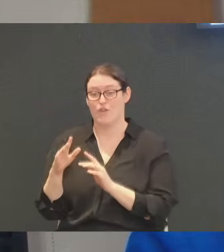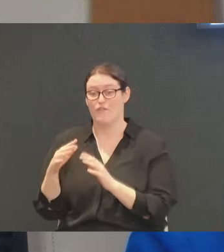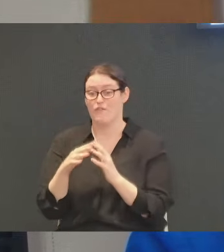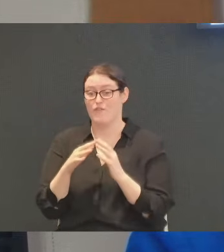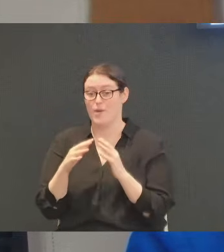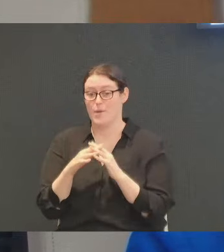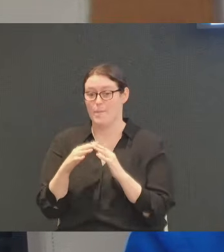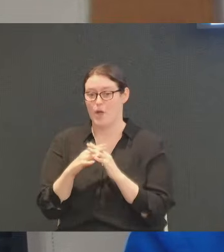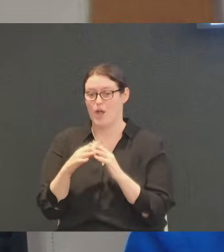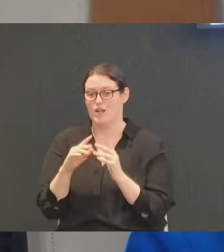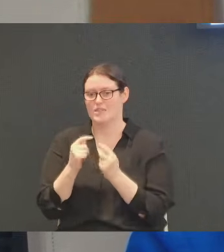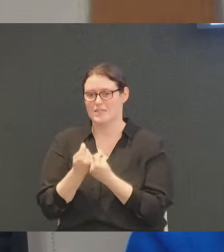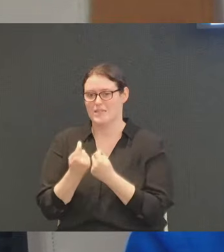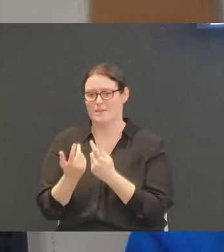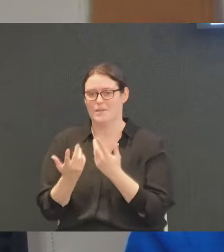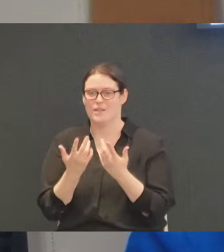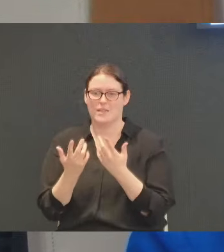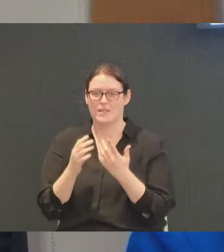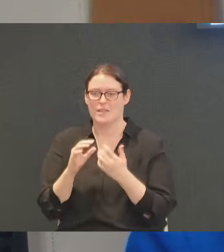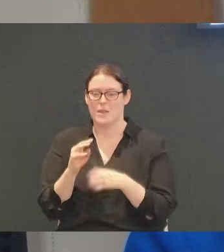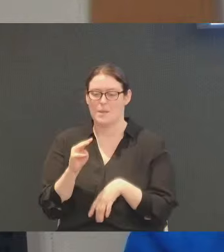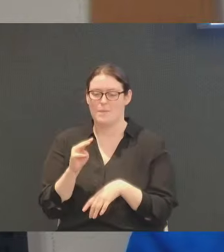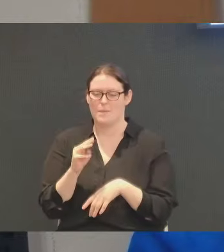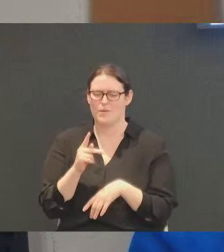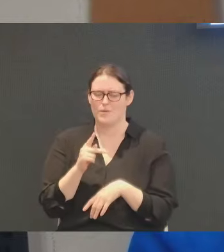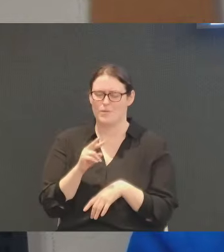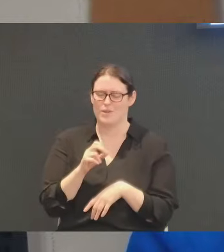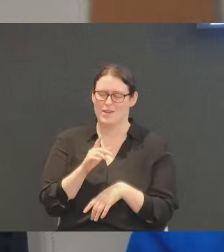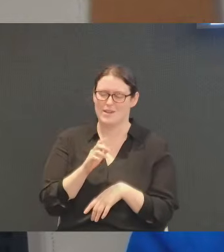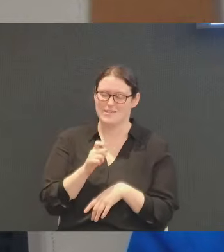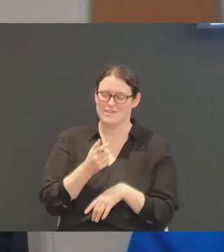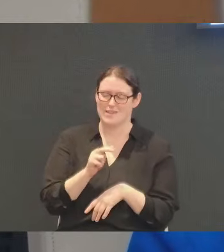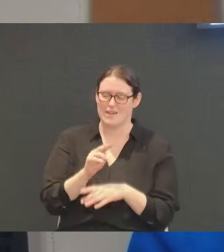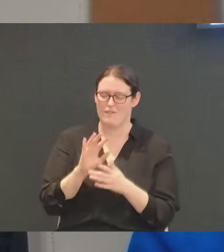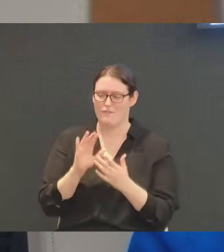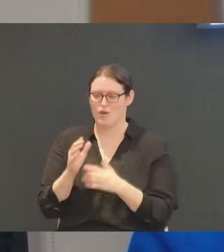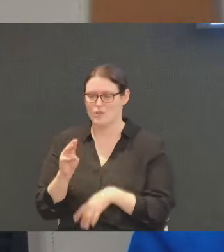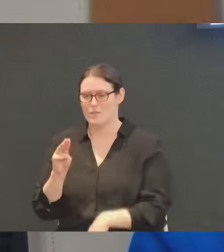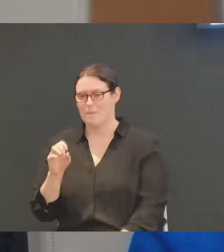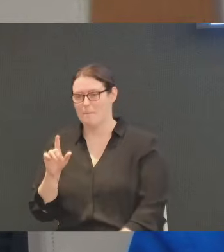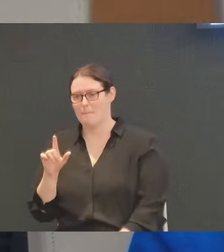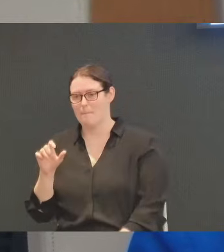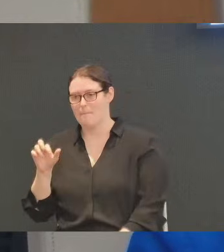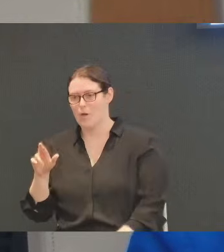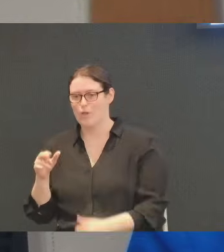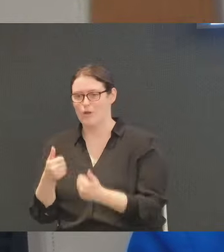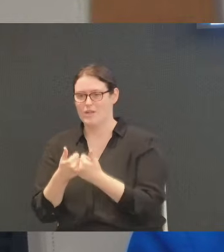their Princeton versus Moeller game. I know we had ended the season with the Elder versus Saint X,